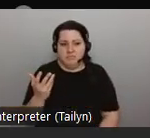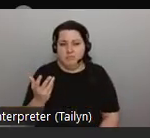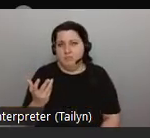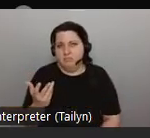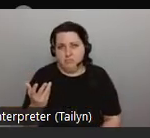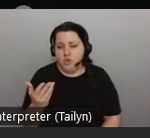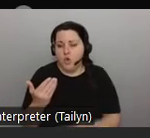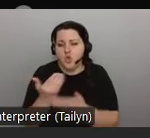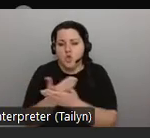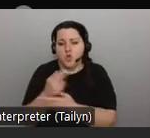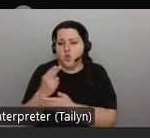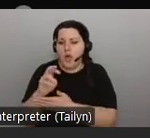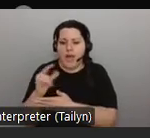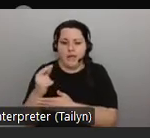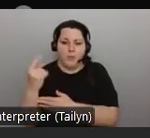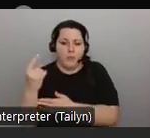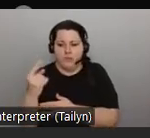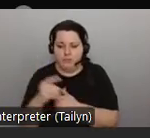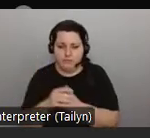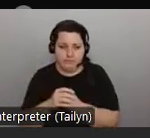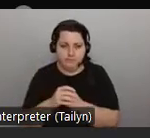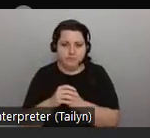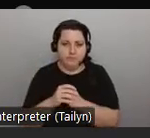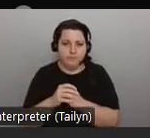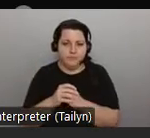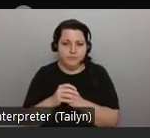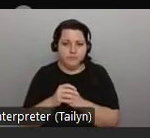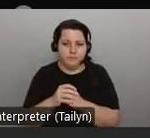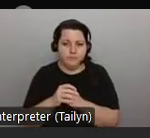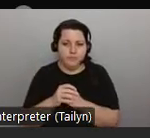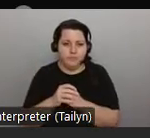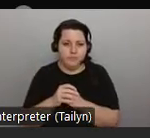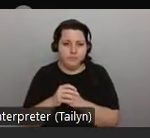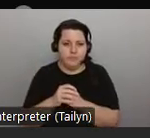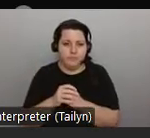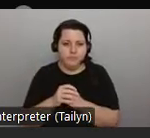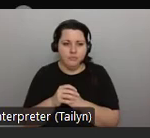Because I can say what it should call it. So I can say this is, "new heading one,"